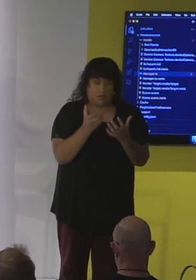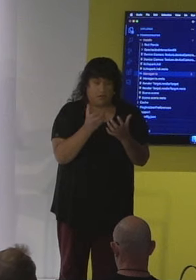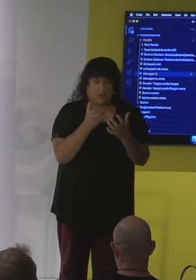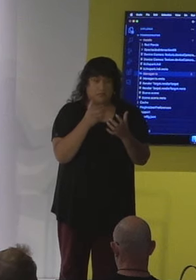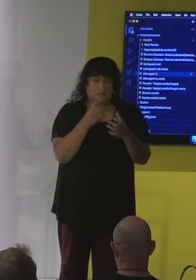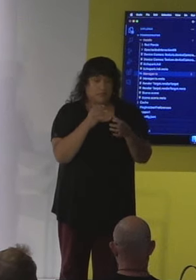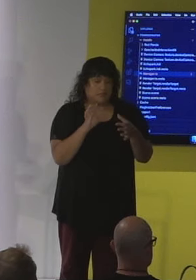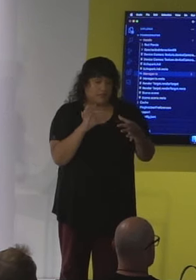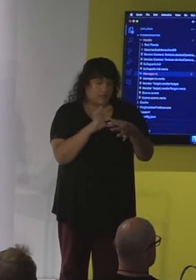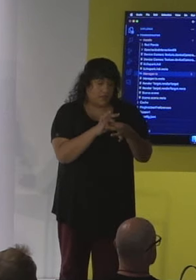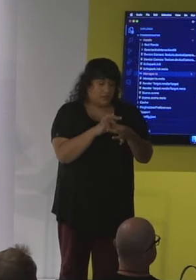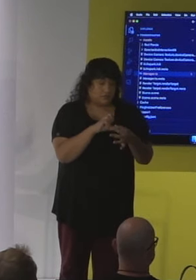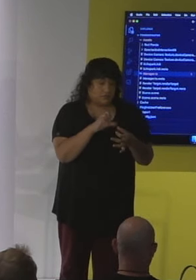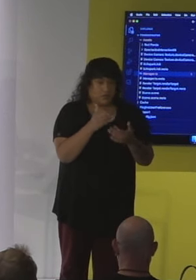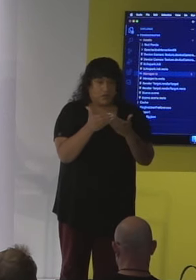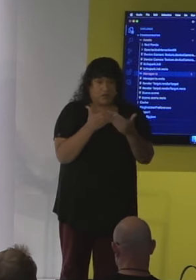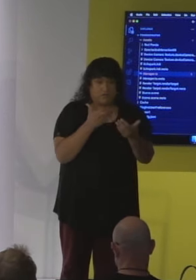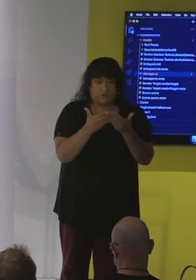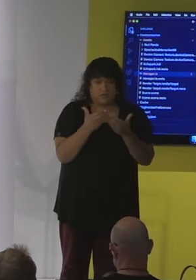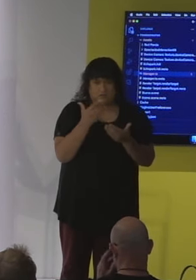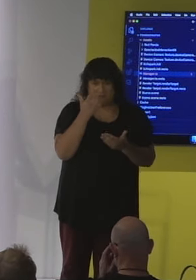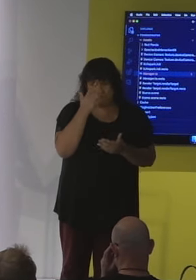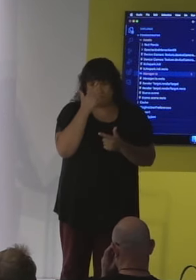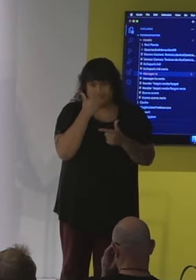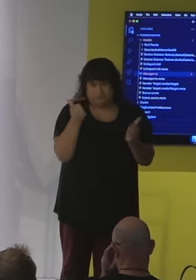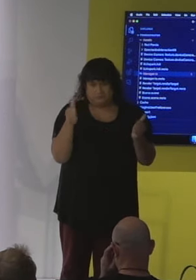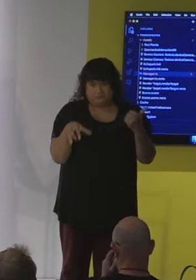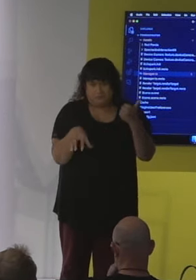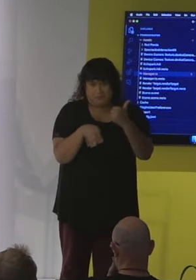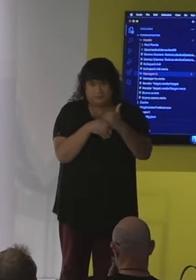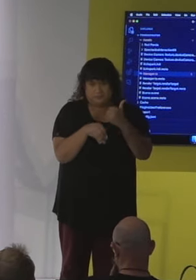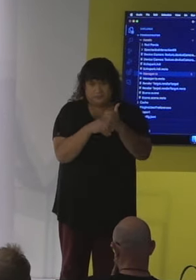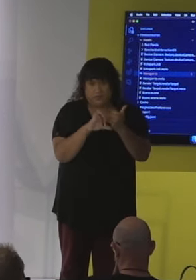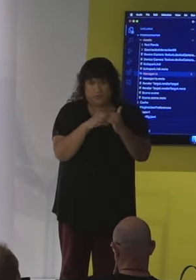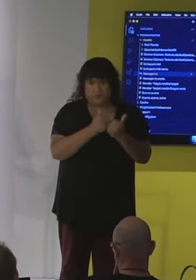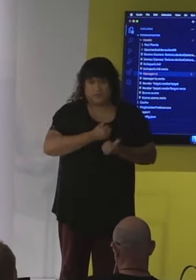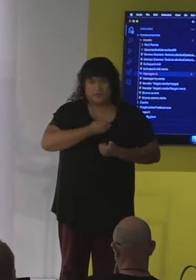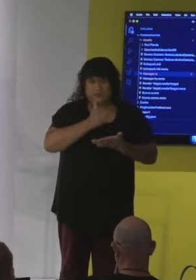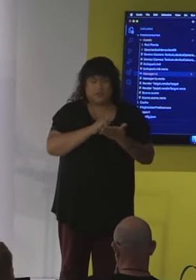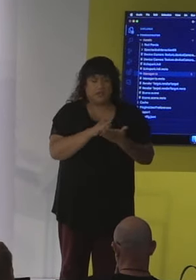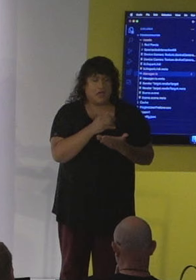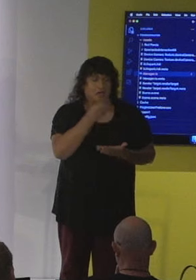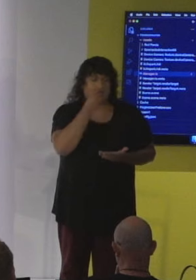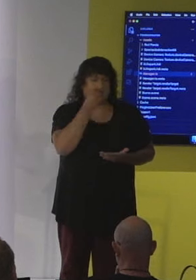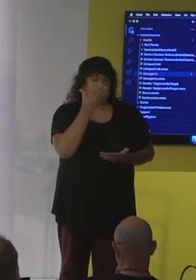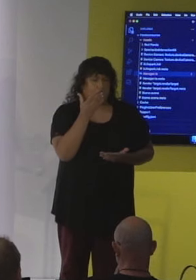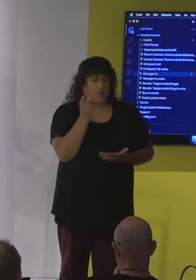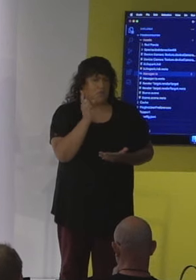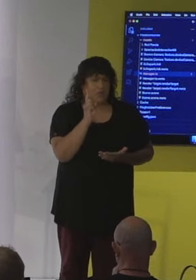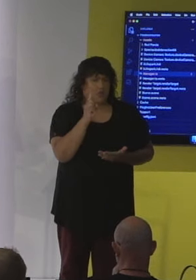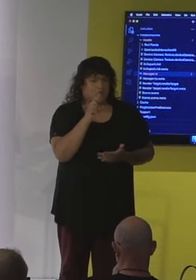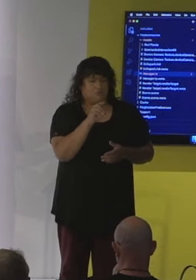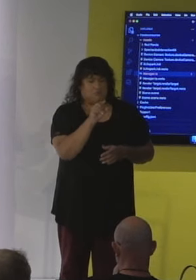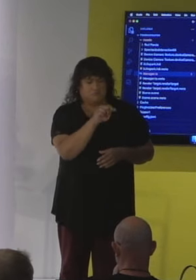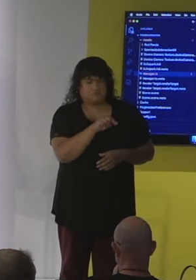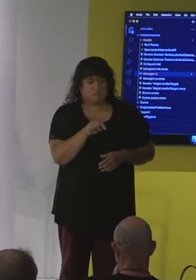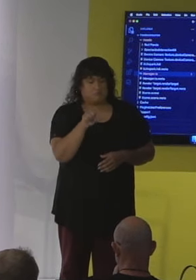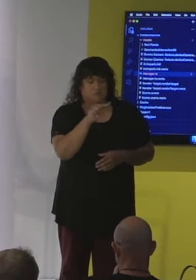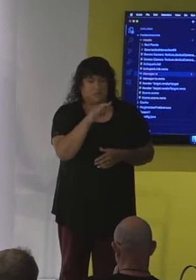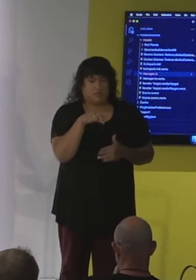or parented to, whichever way prefer to express that. And I don't really care where it is in the scene, so I'm just gonna put a null.